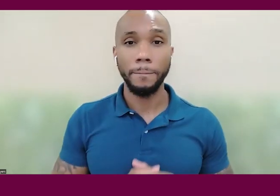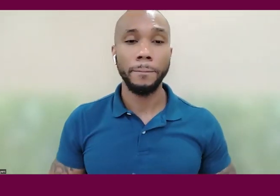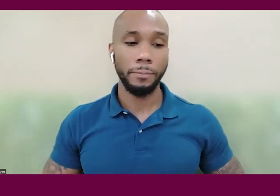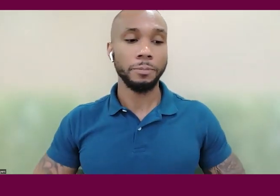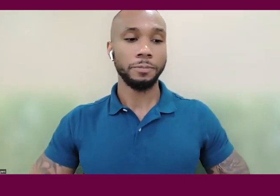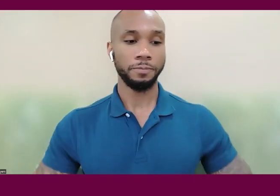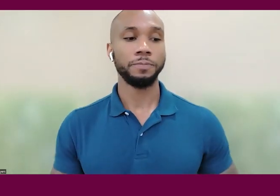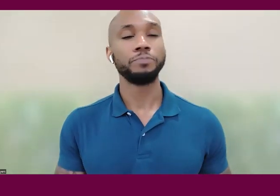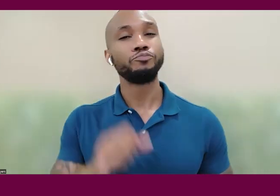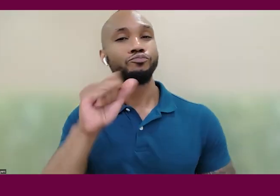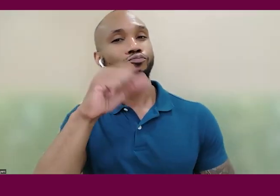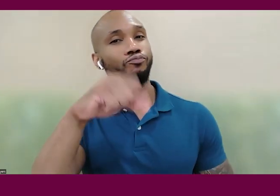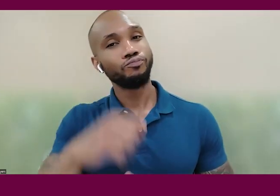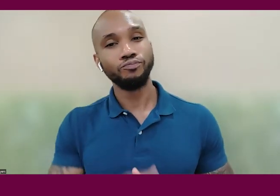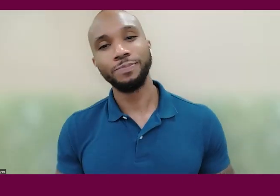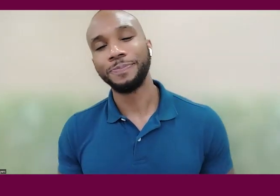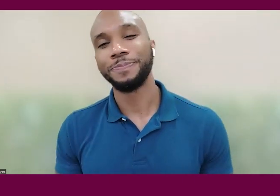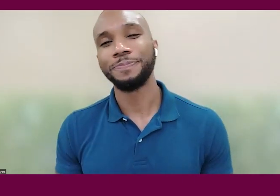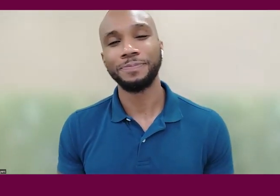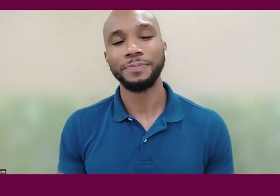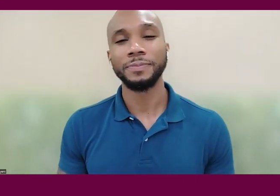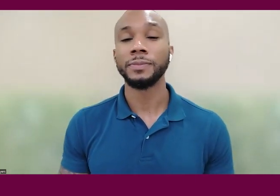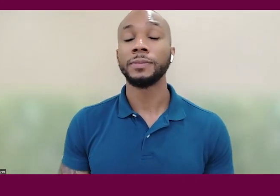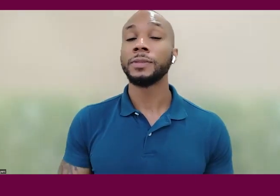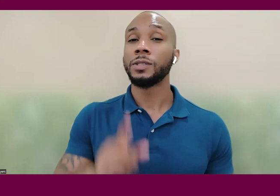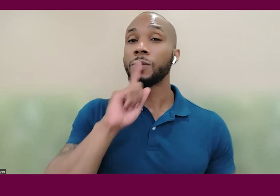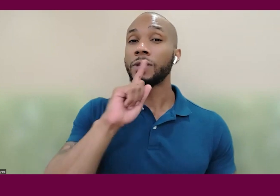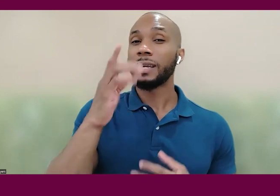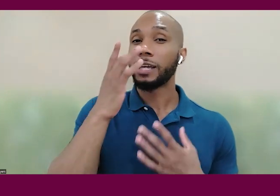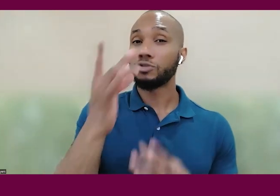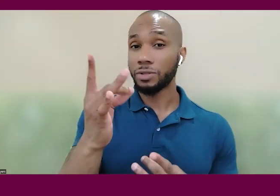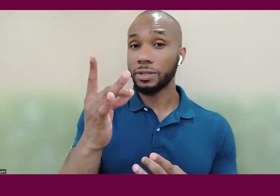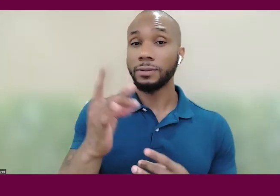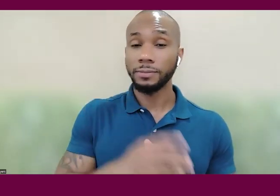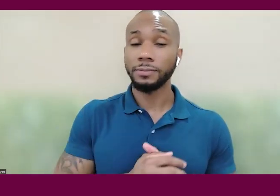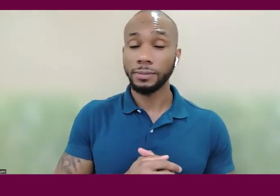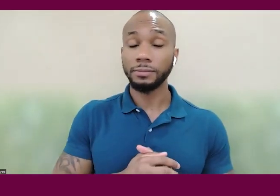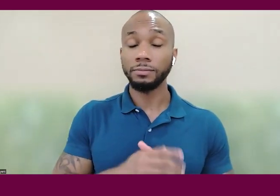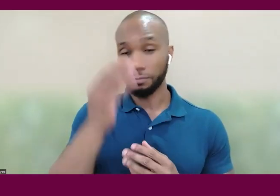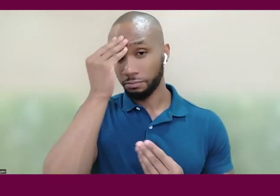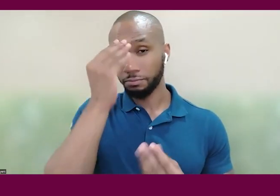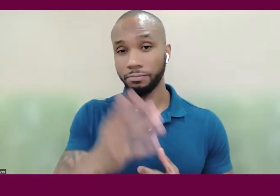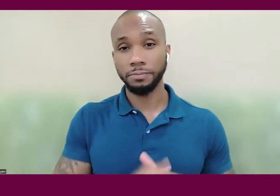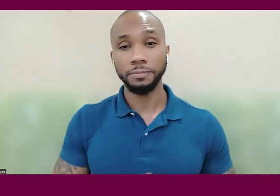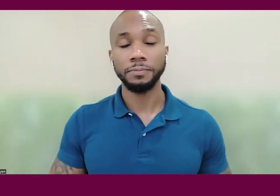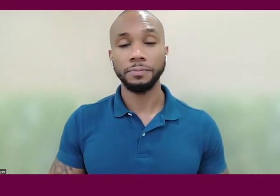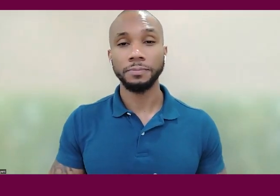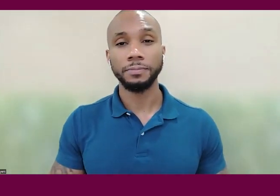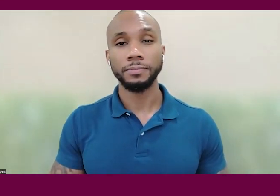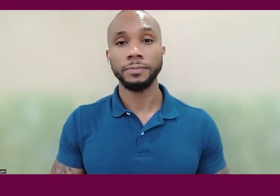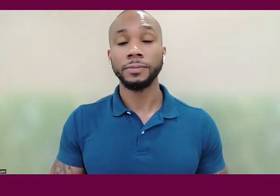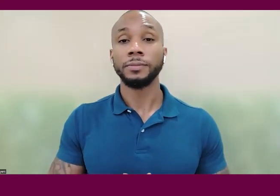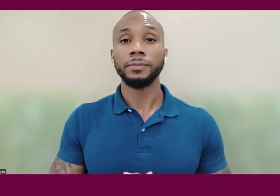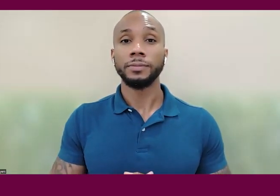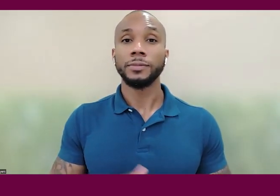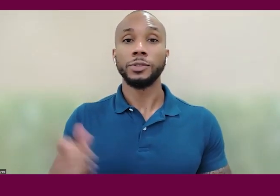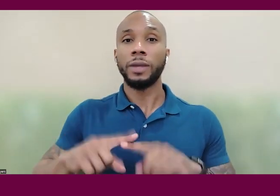Lorrell Kilpatrick: It's interesting. It's interesting, I'm telling you. You can't put me on a podcast.